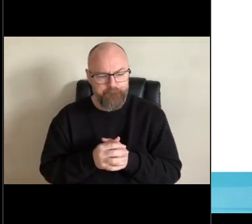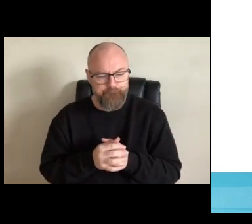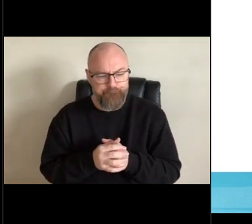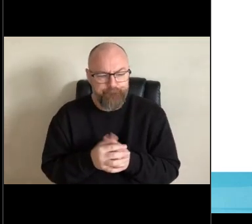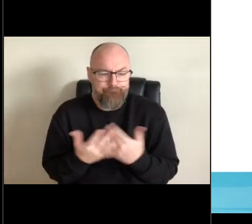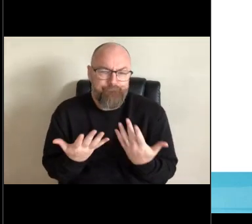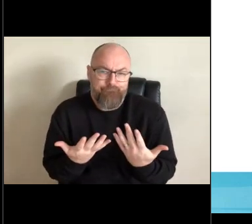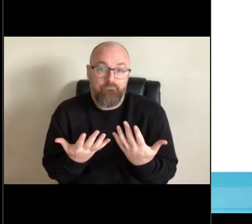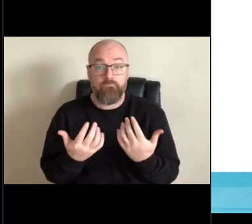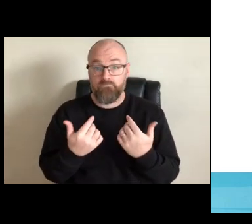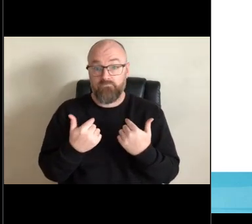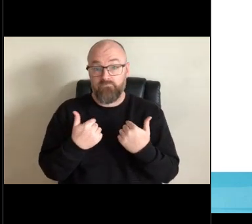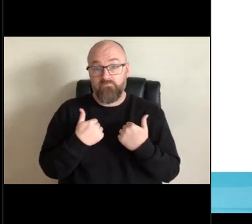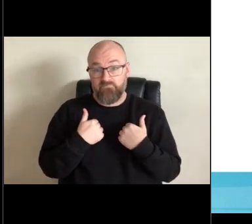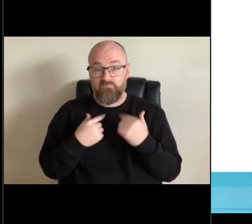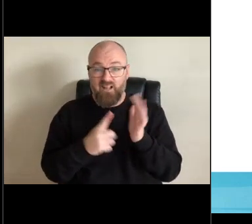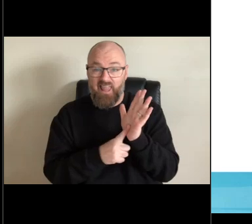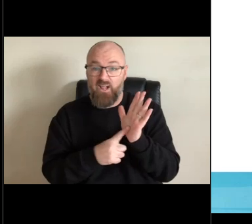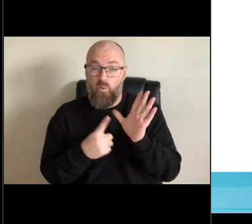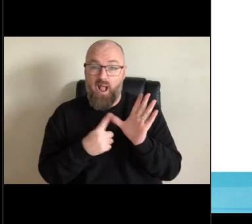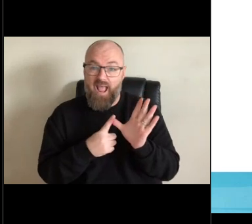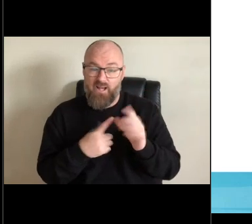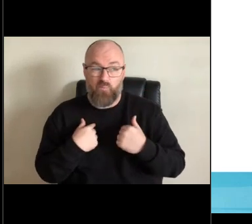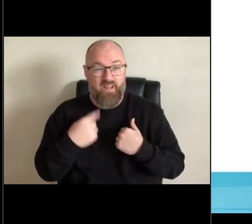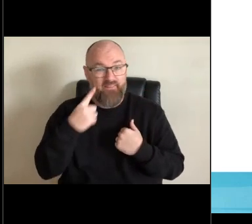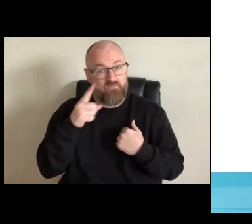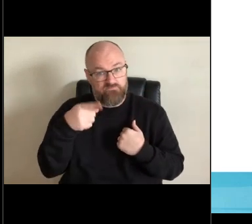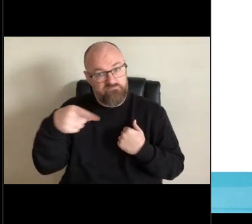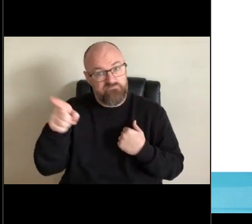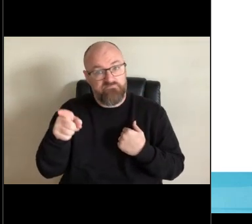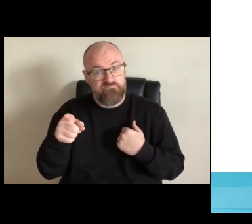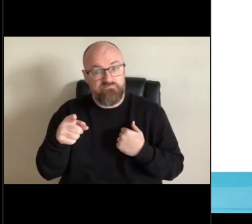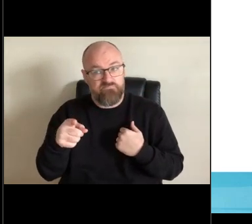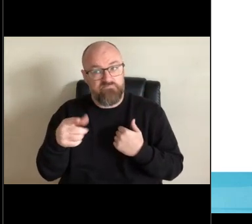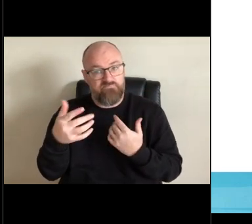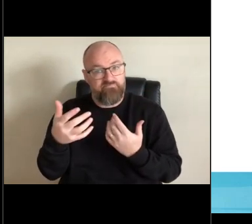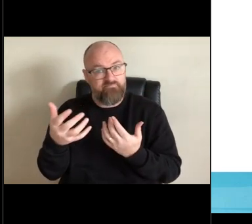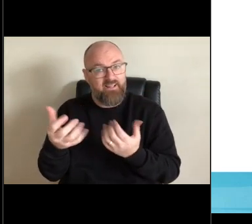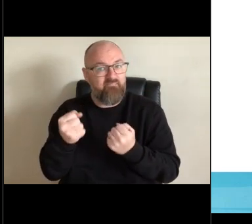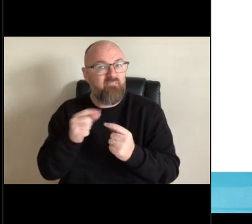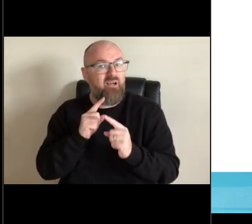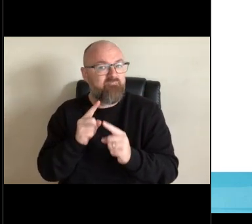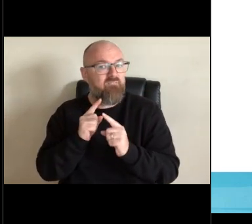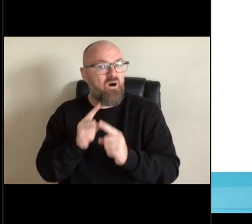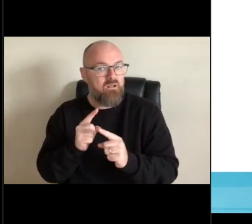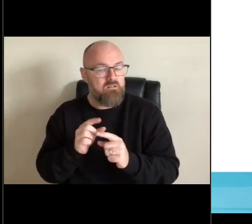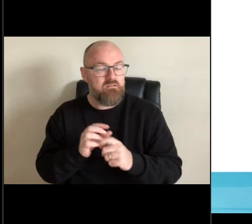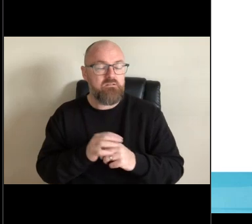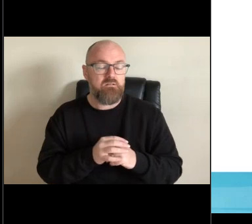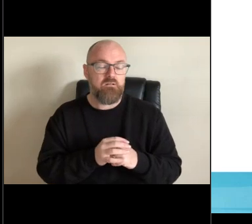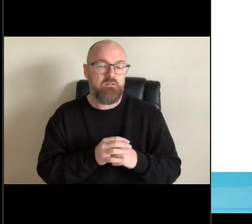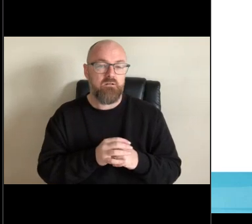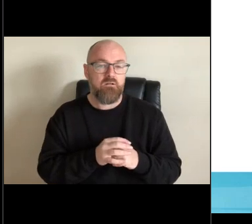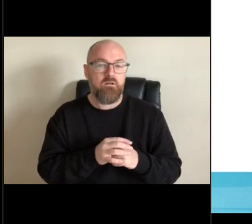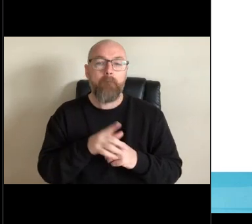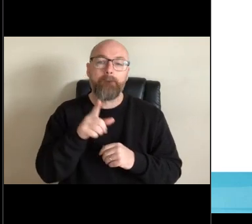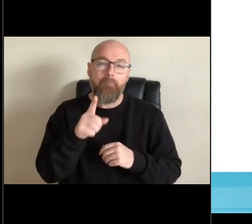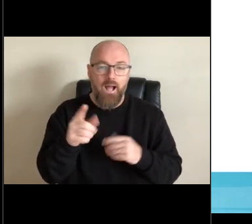probably needs to get some legal advice fairly swiftly but um in general um if um there are